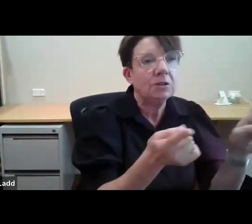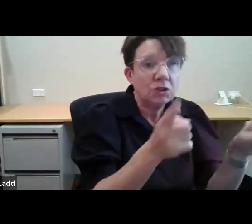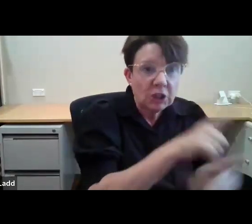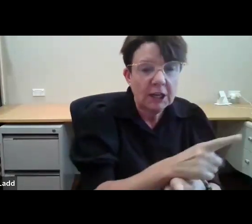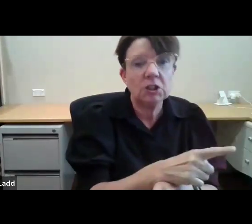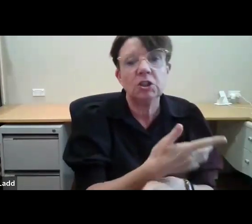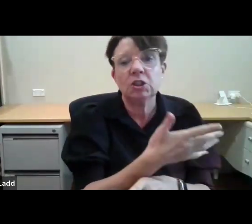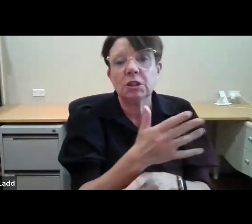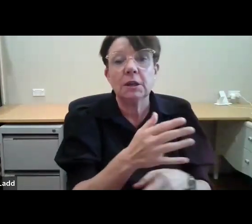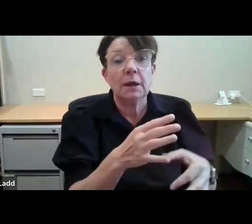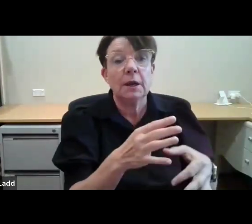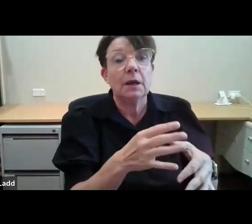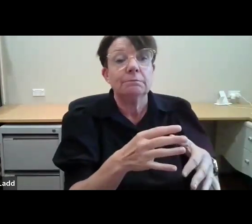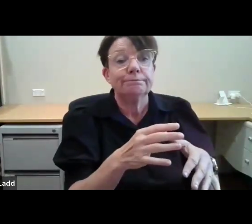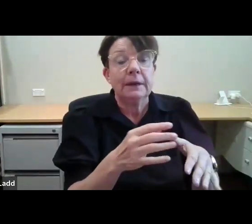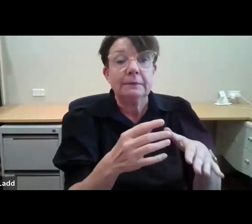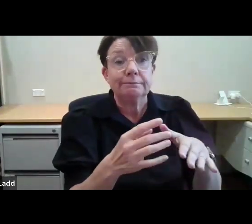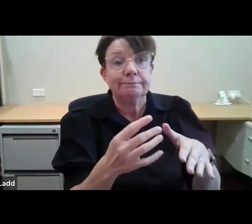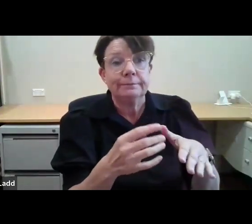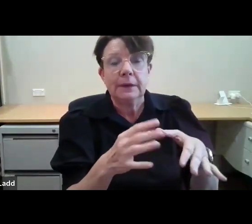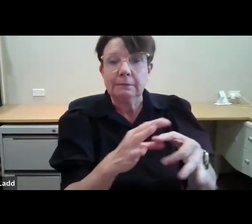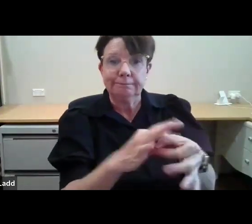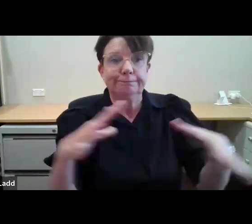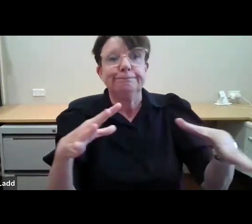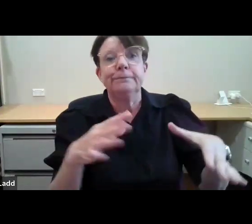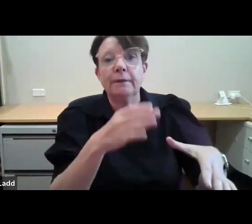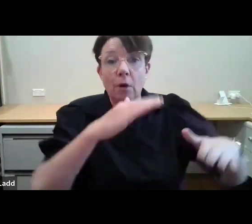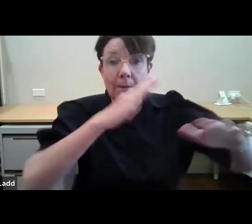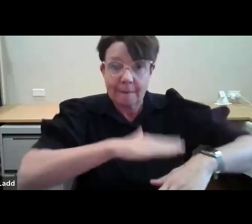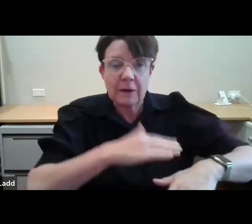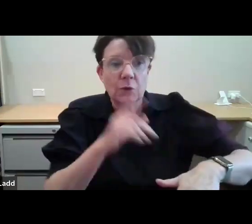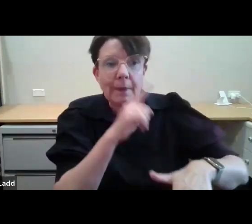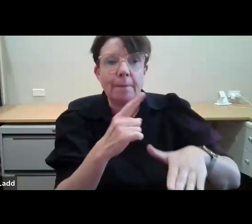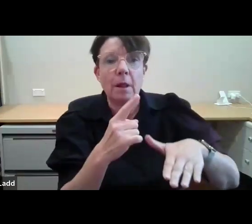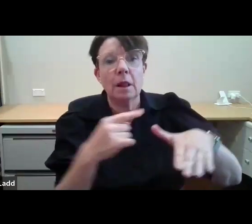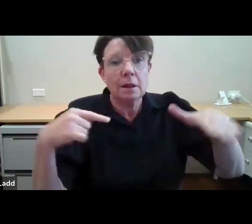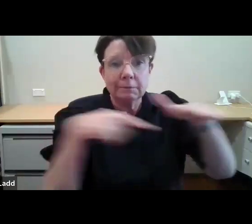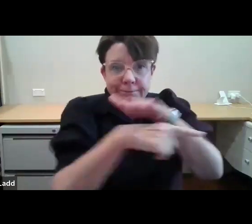I want to discuss a few aspects of our role as arts organisations and the connection to